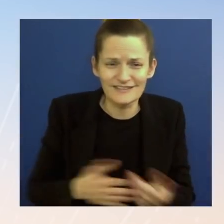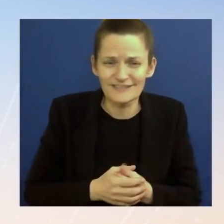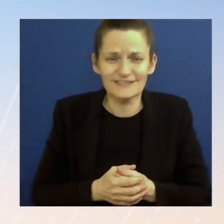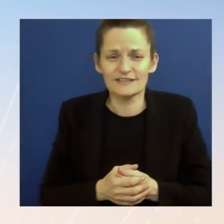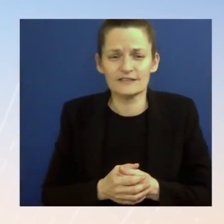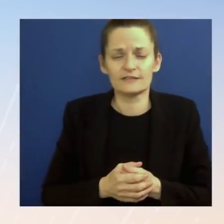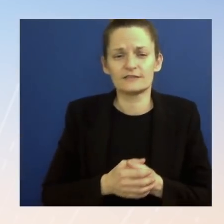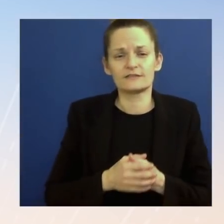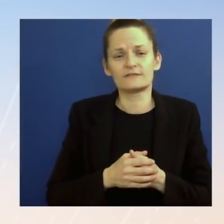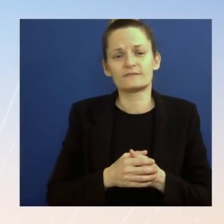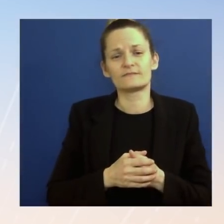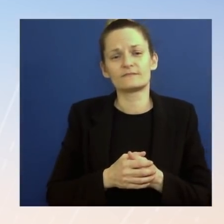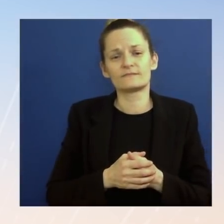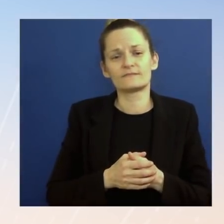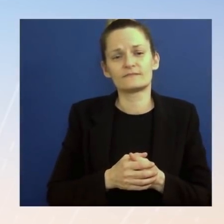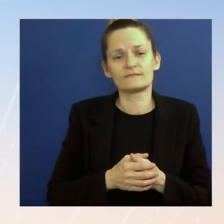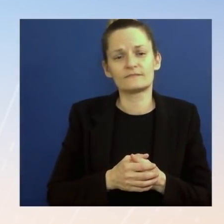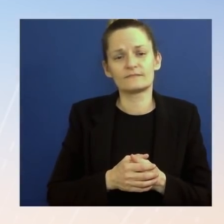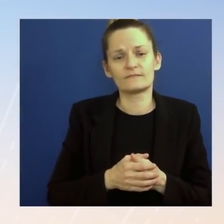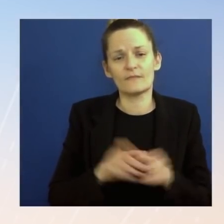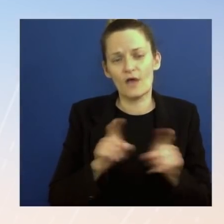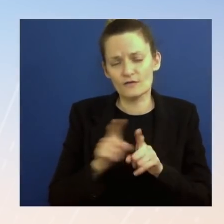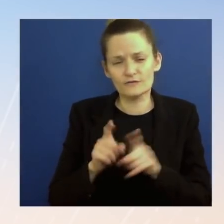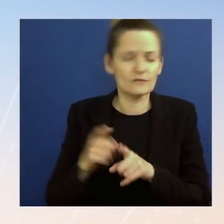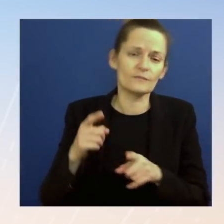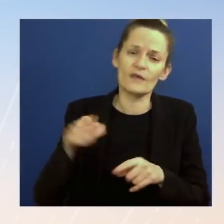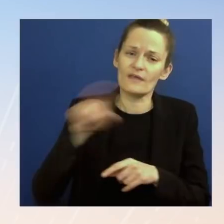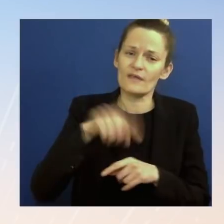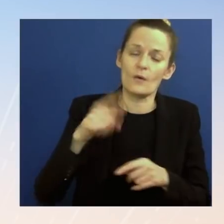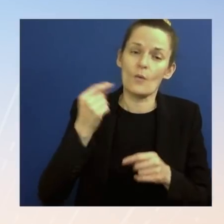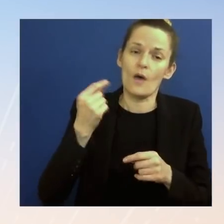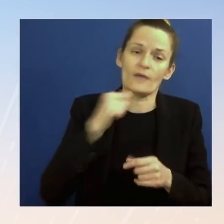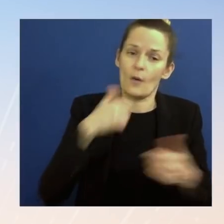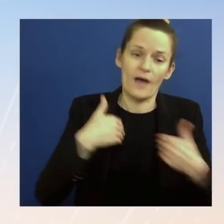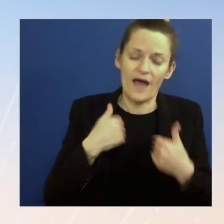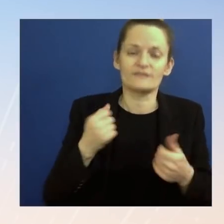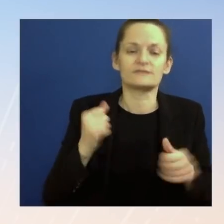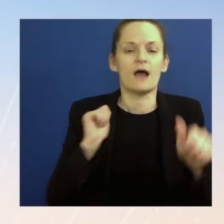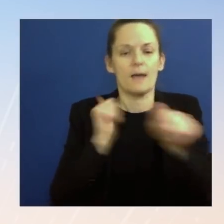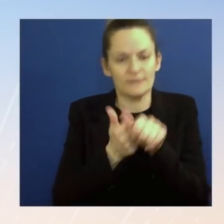I should say, at this point in time. Go ahead. The Press: Thanks, Jen. Is it the U.S. assessment, just to be clear,